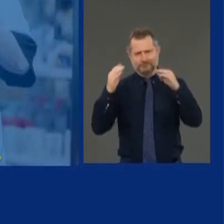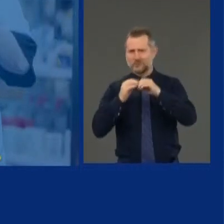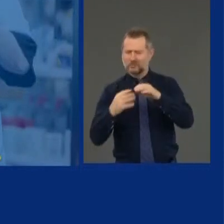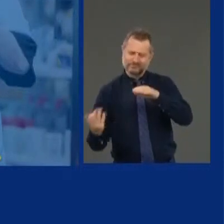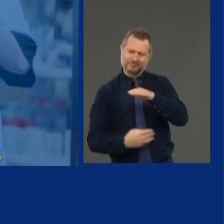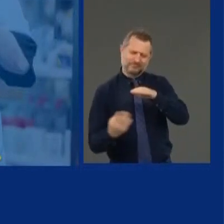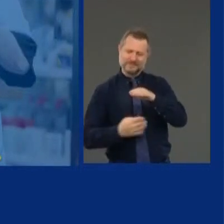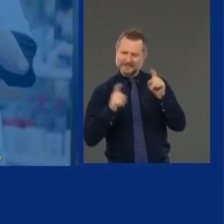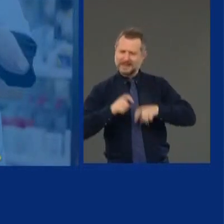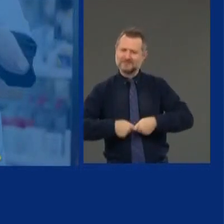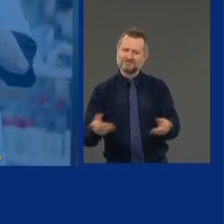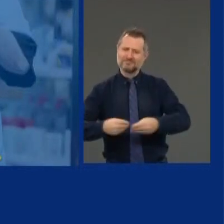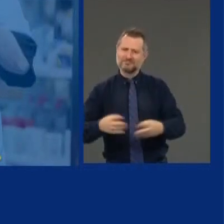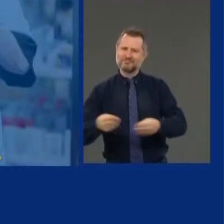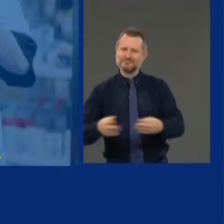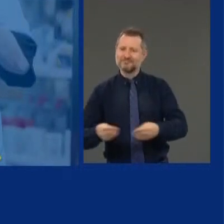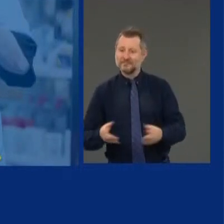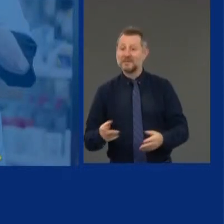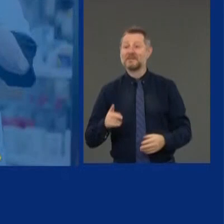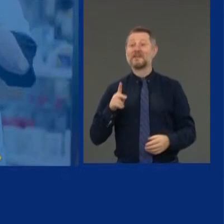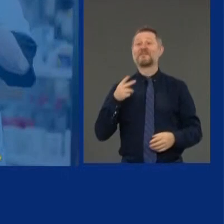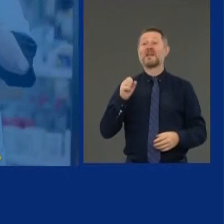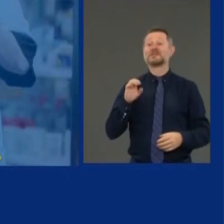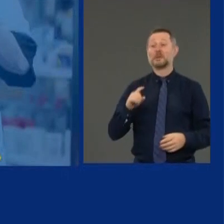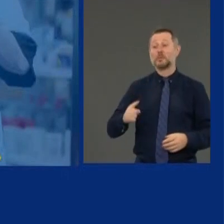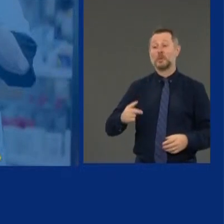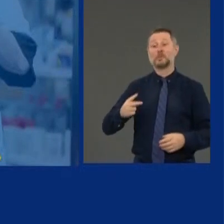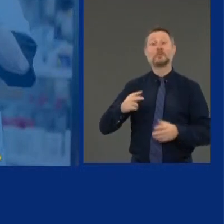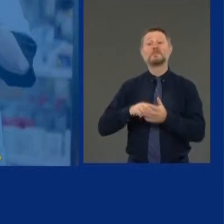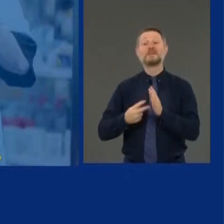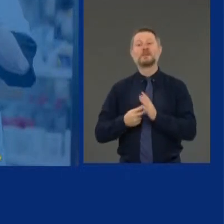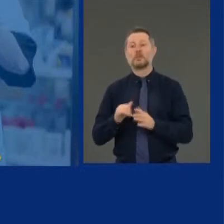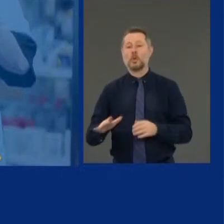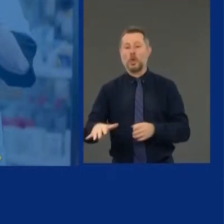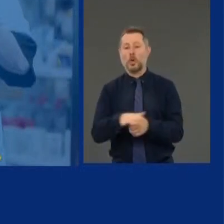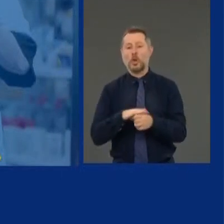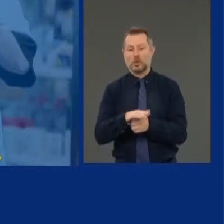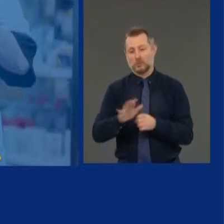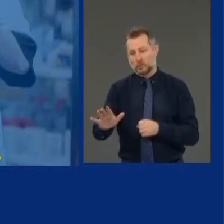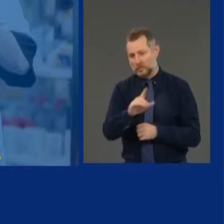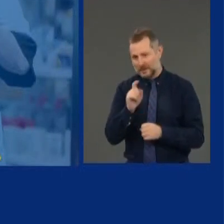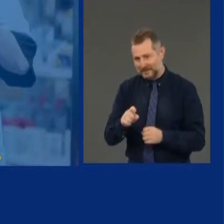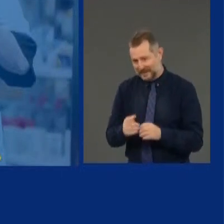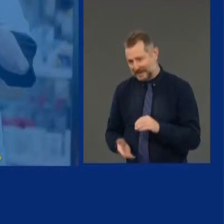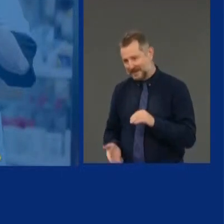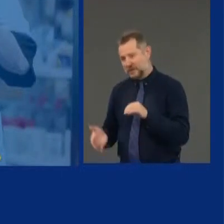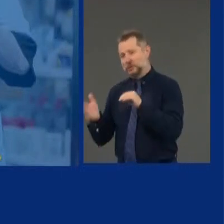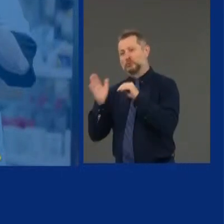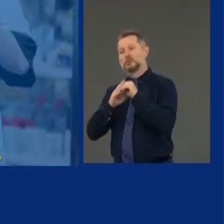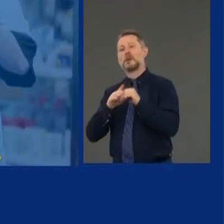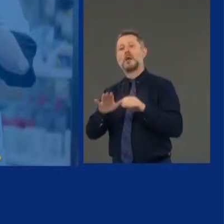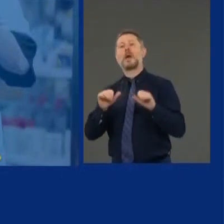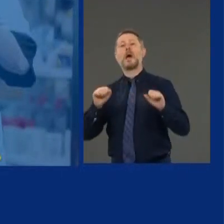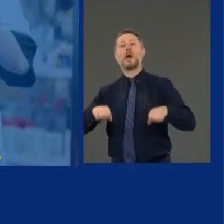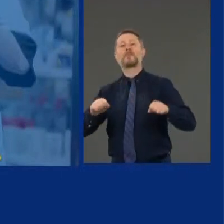THEIR TESTING HAS TO BE RAMPING UP.